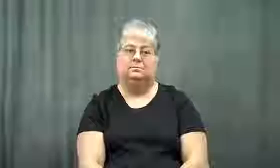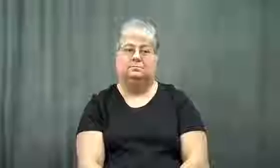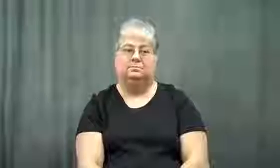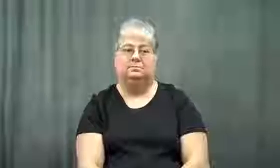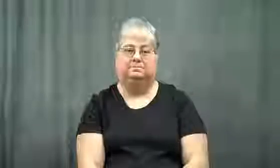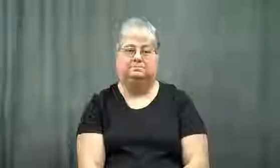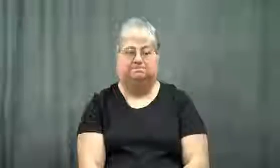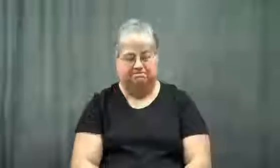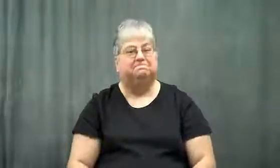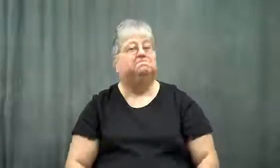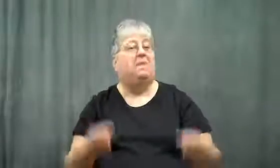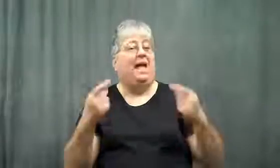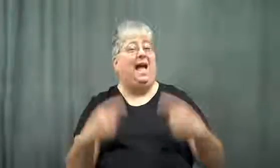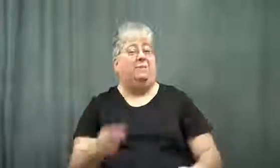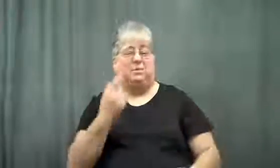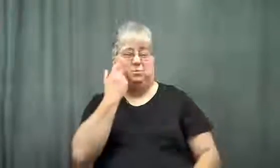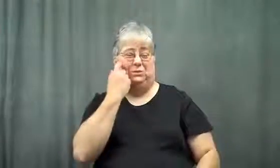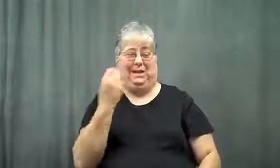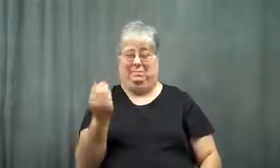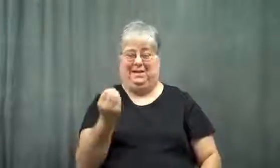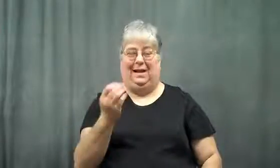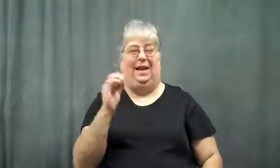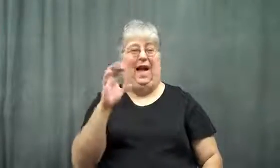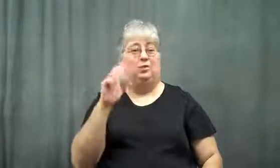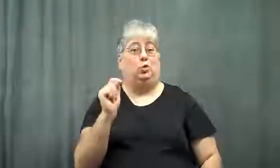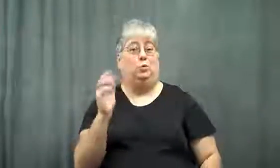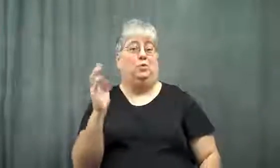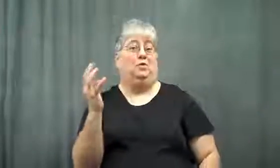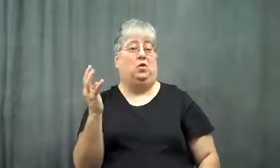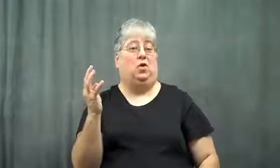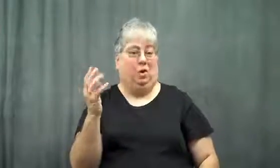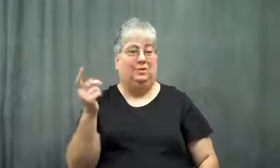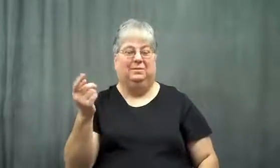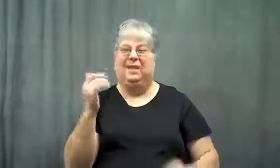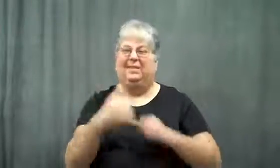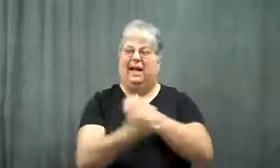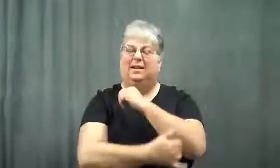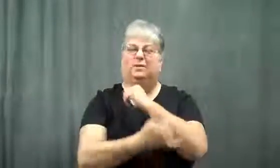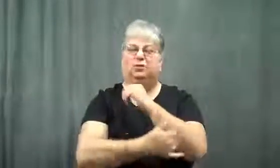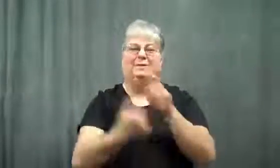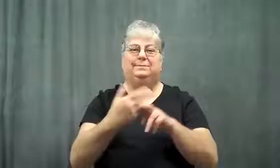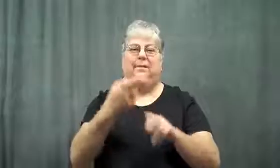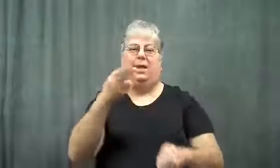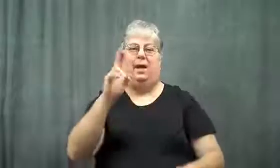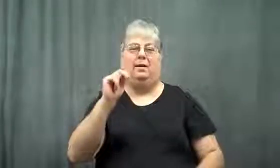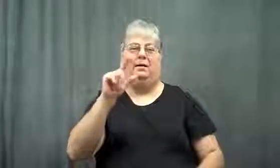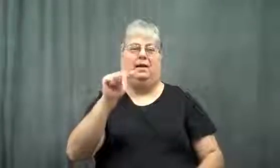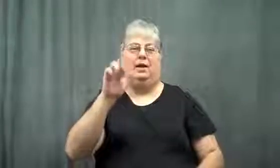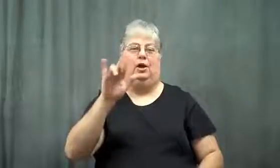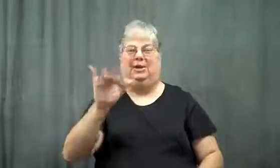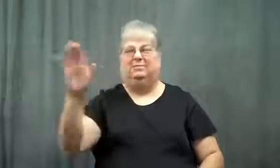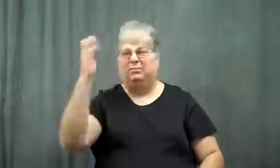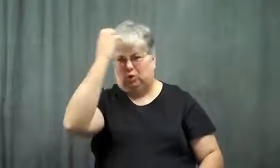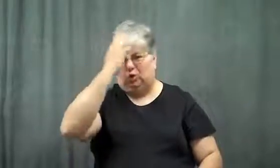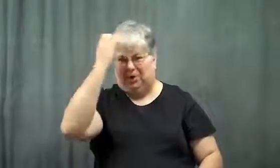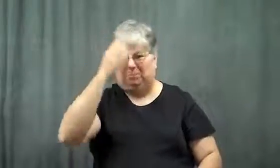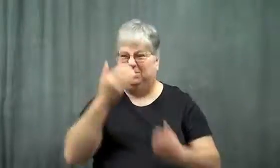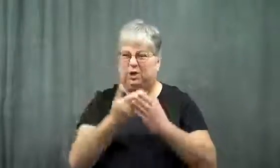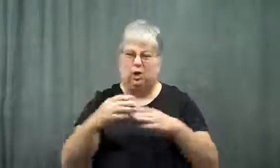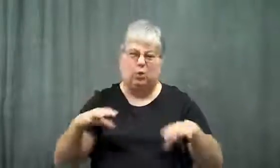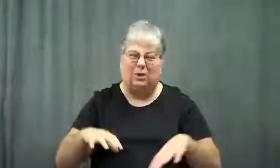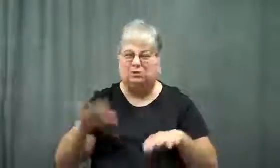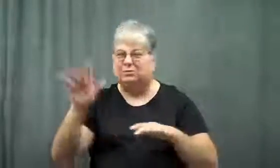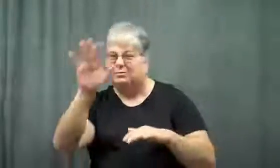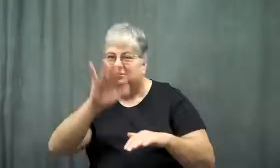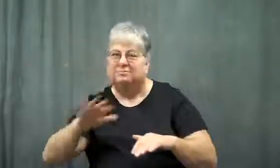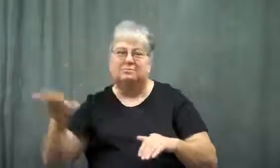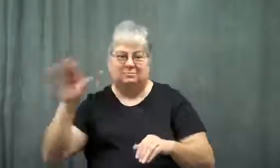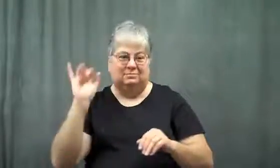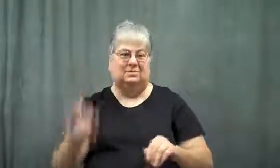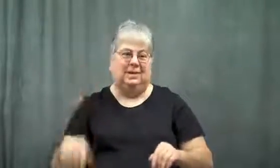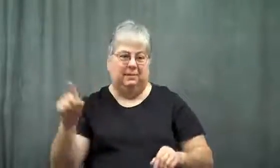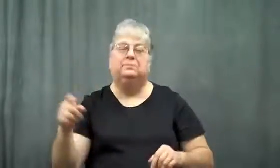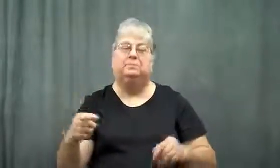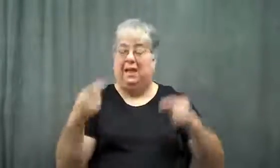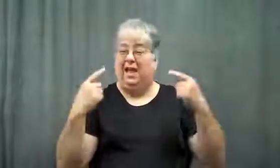On Monday, October 4th, in Hungary, a country in Europe near Russia,